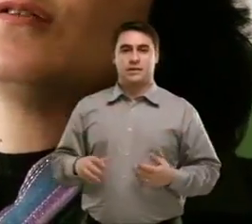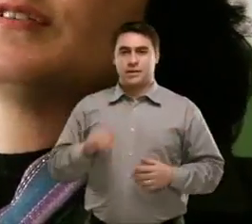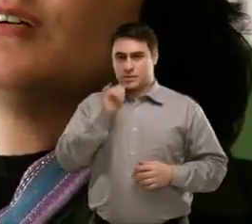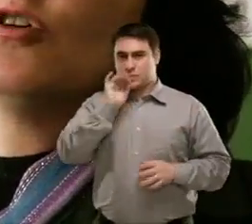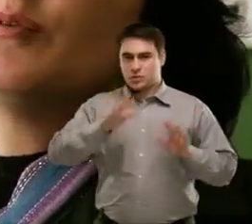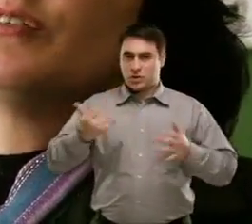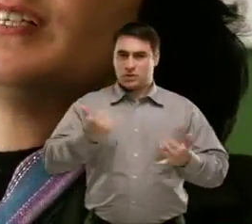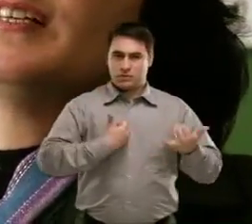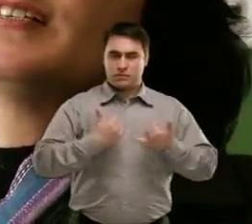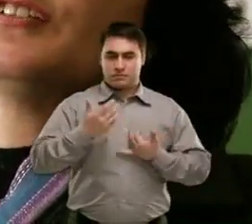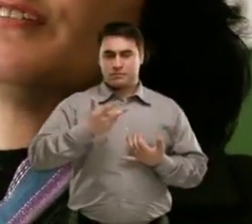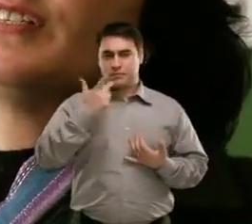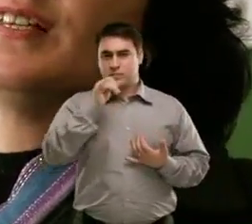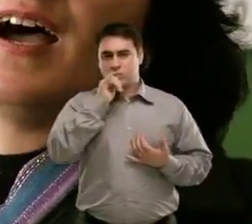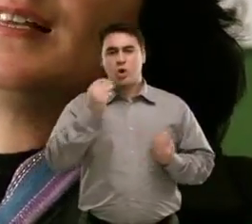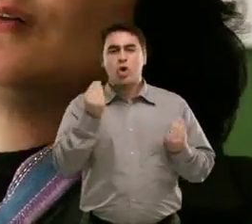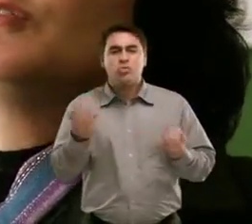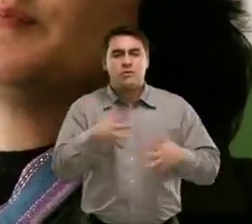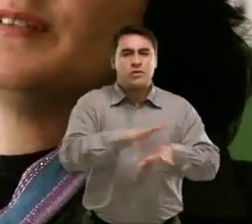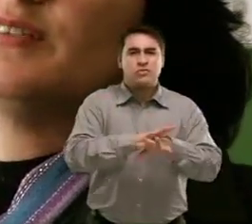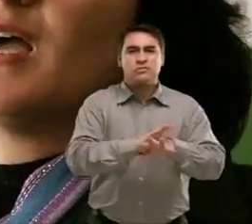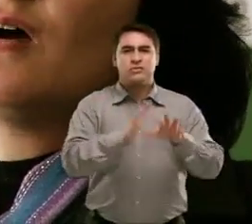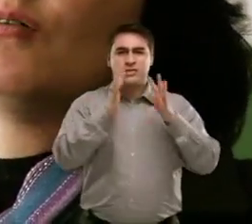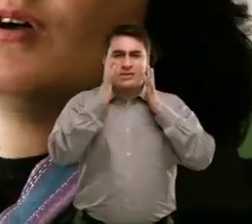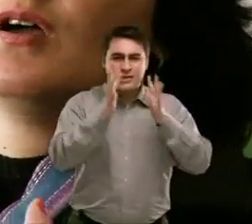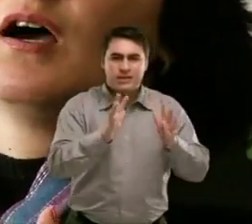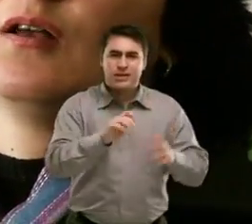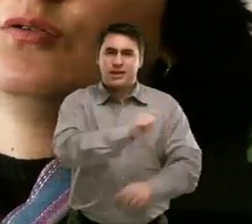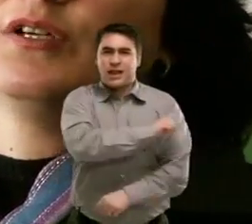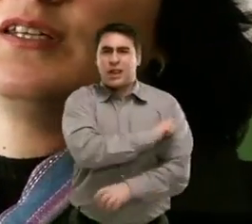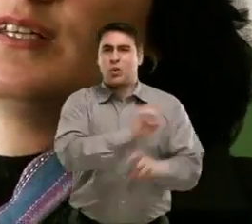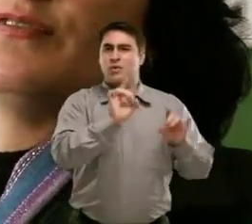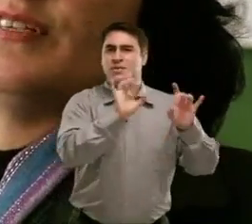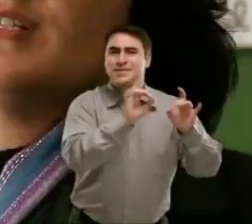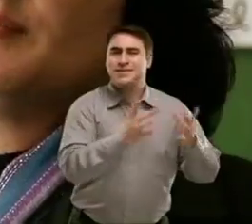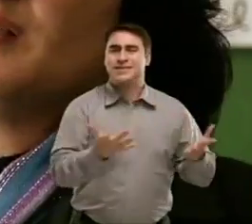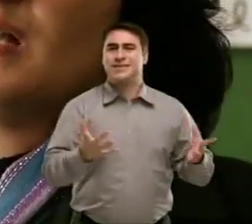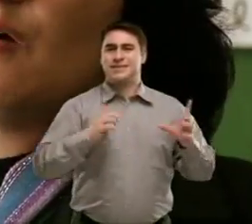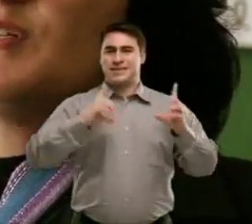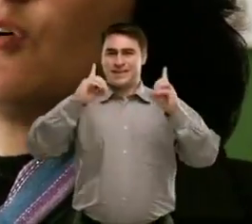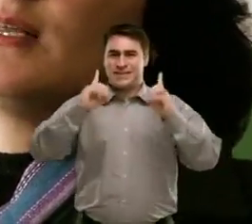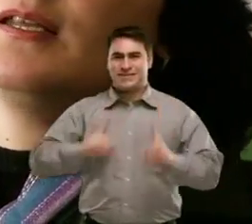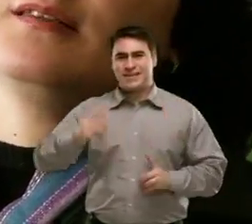how can I address this diversity, special needs students, developmentally delayed students? The school is not set up for this, and it's not suited for this."